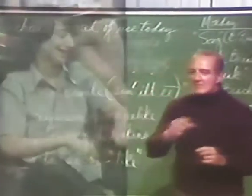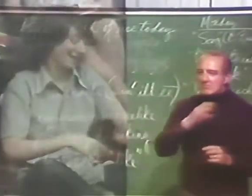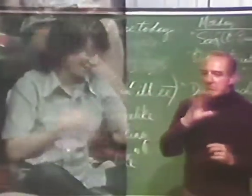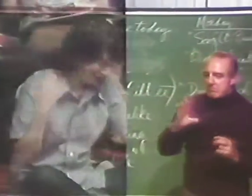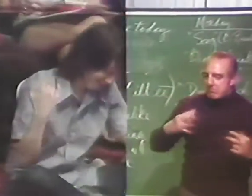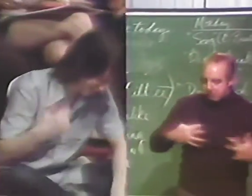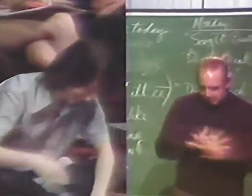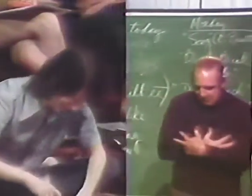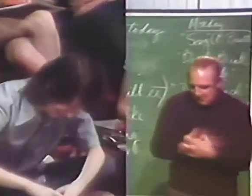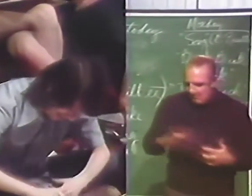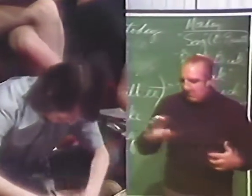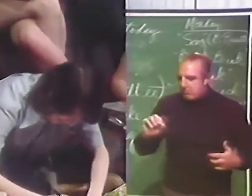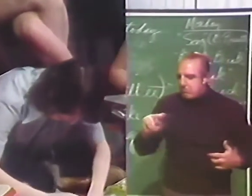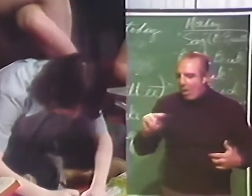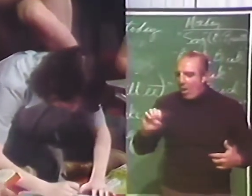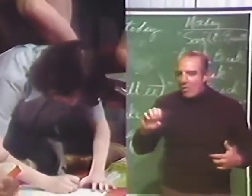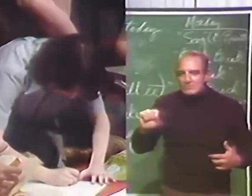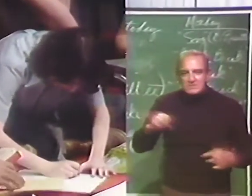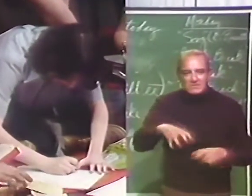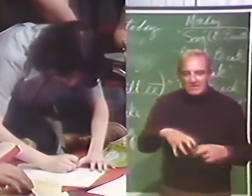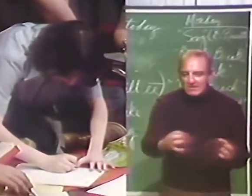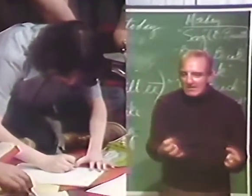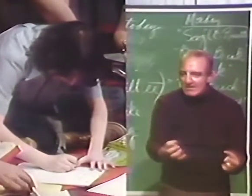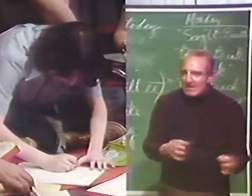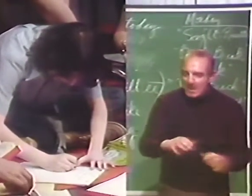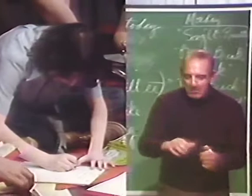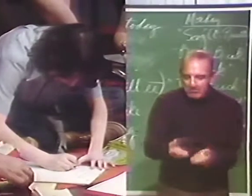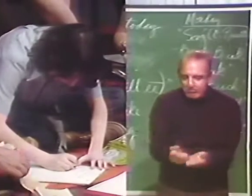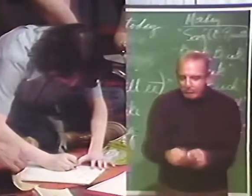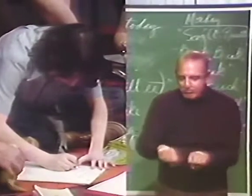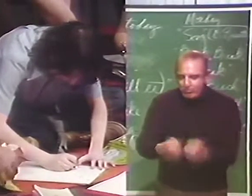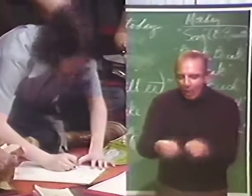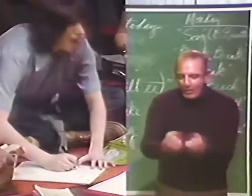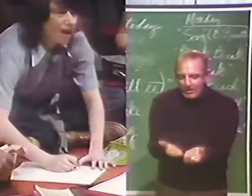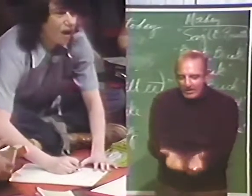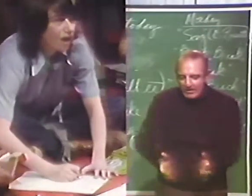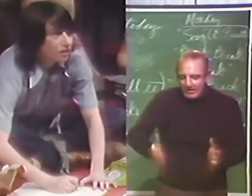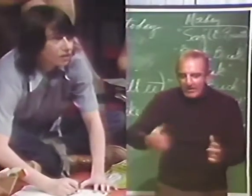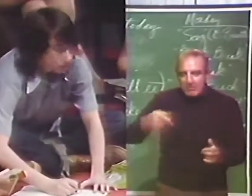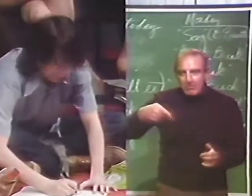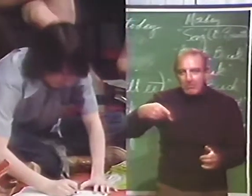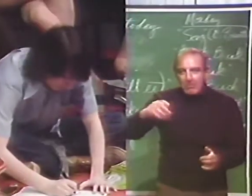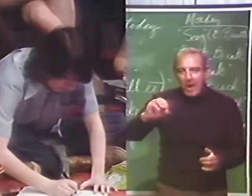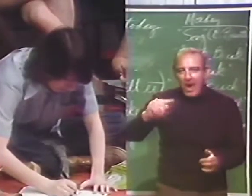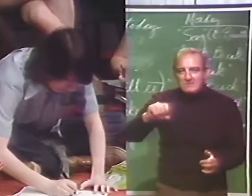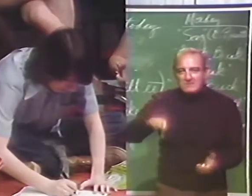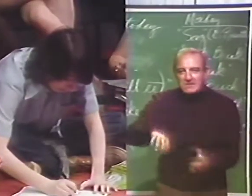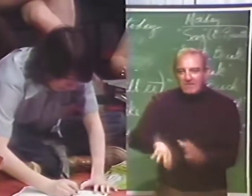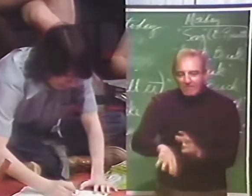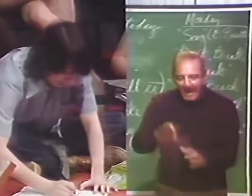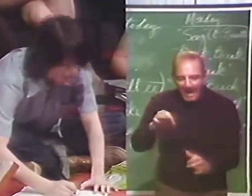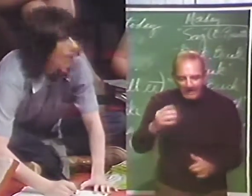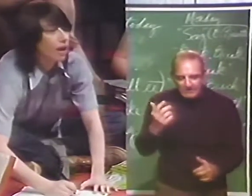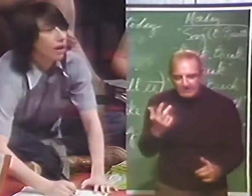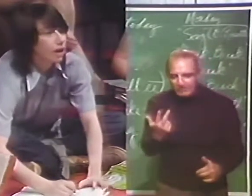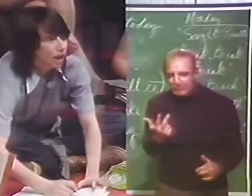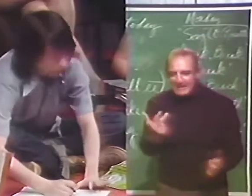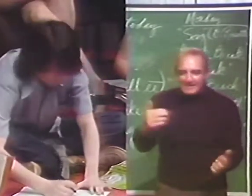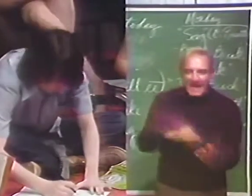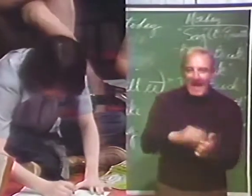LONG, LONG AGO OLD THINGS AND BONES... BROKEN POTS,